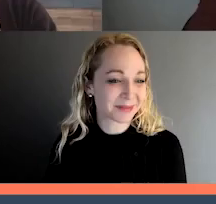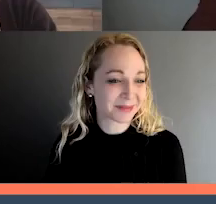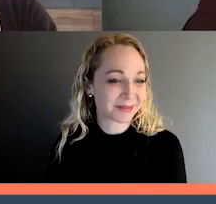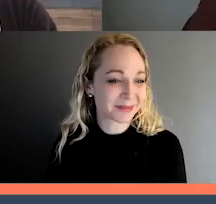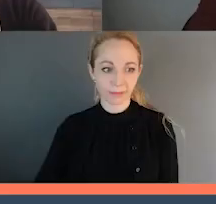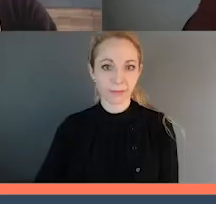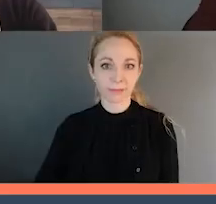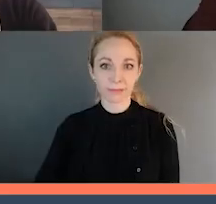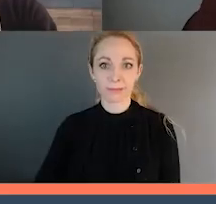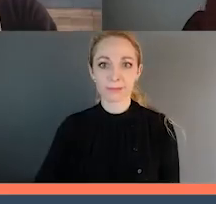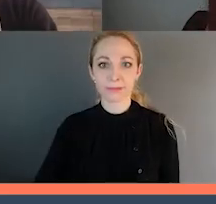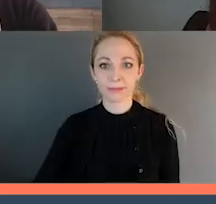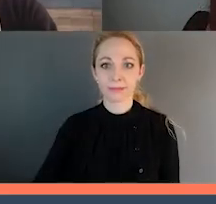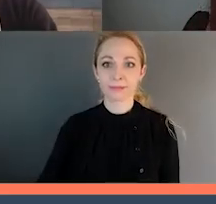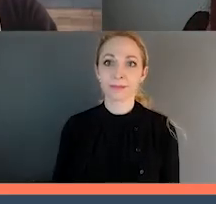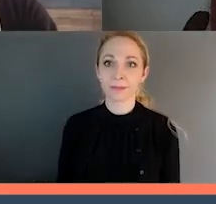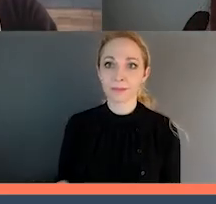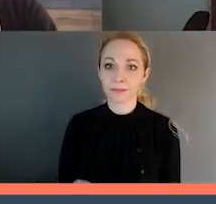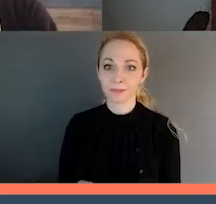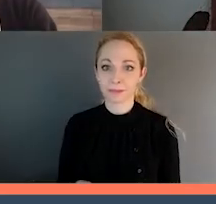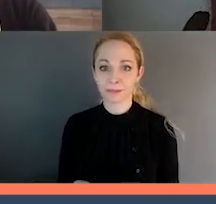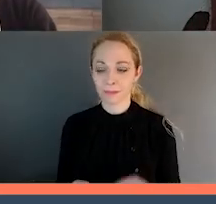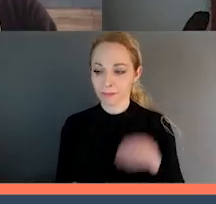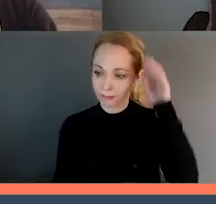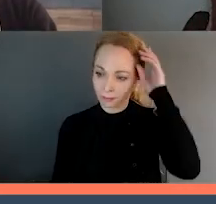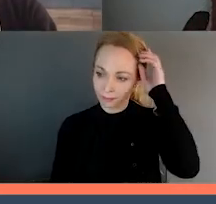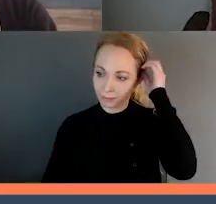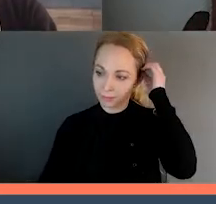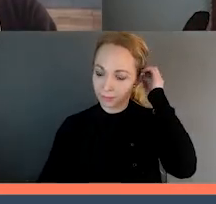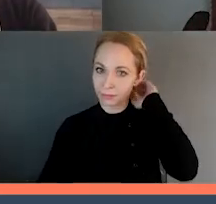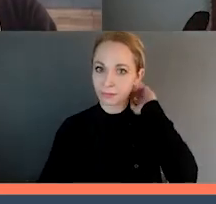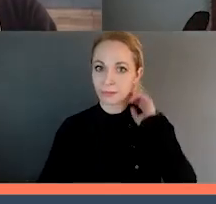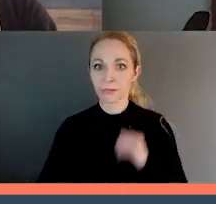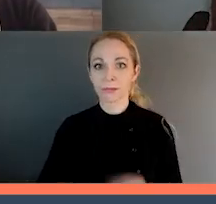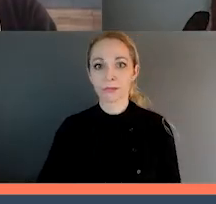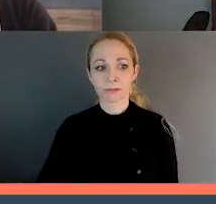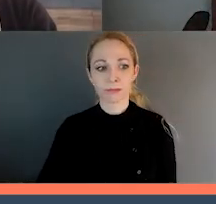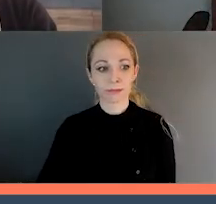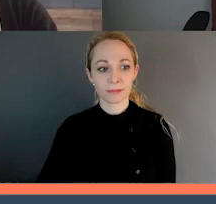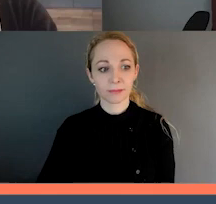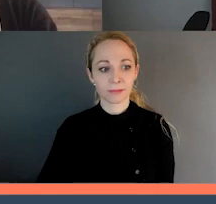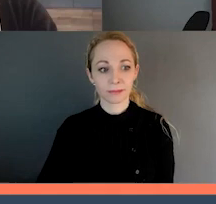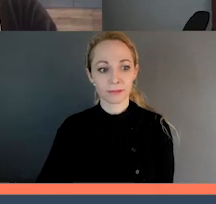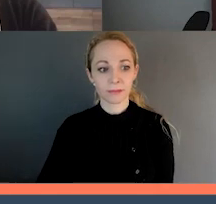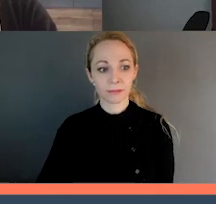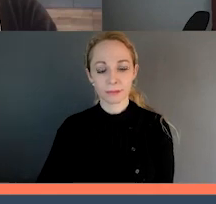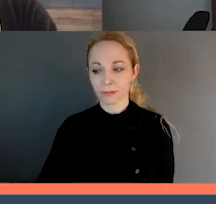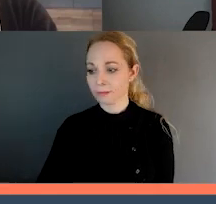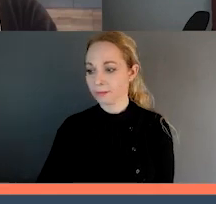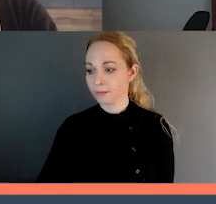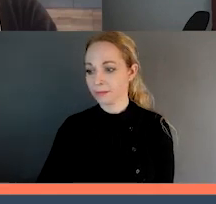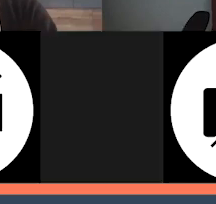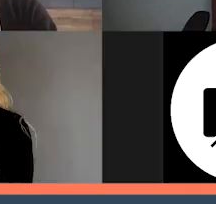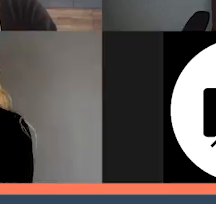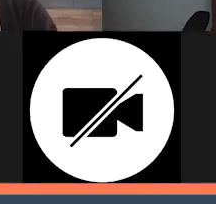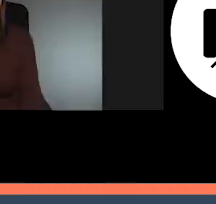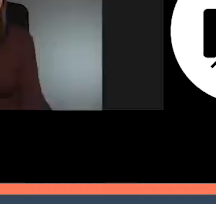TALK ABOUT SOME OF THE OTHER WONDERFUL THINGS YOU CAN